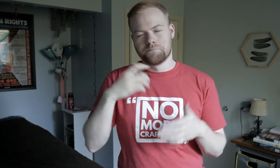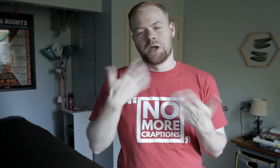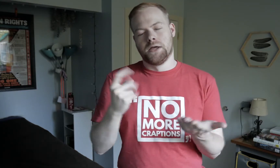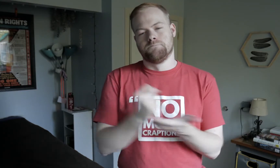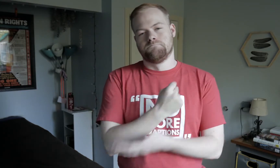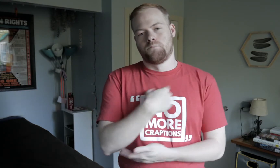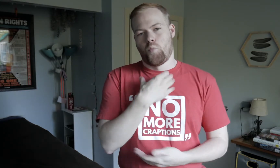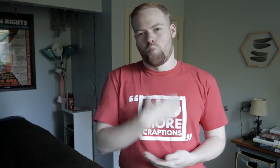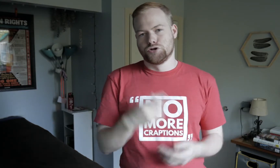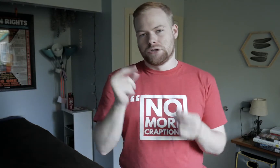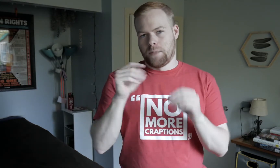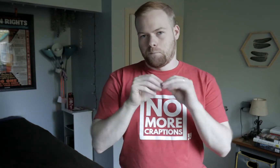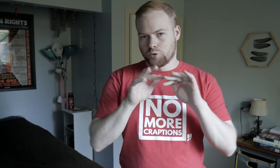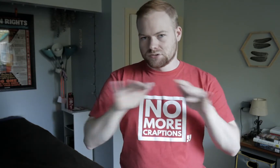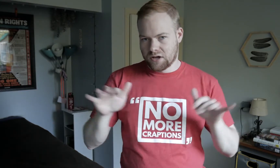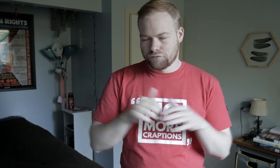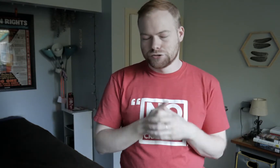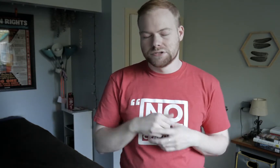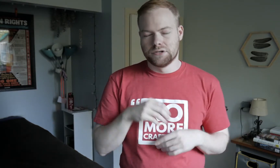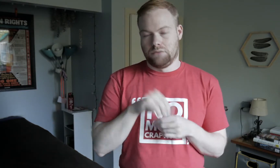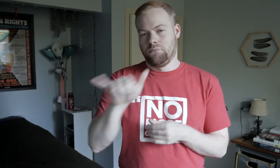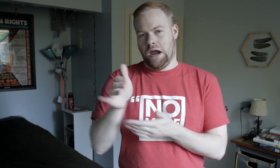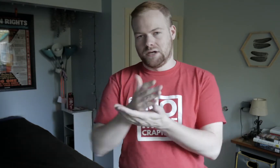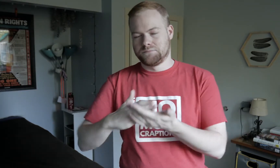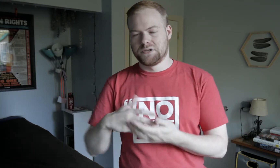Bummer, I wish it was a little more diverse in that aspect.